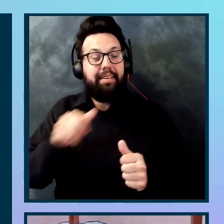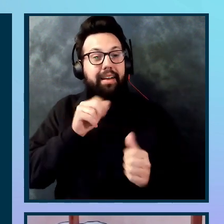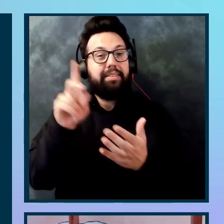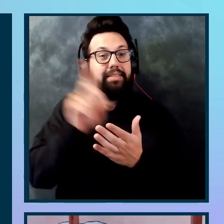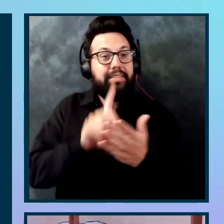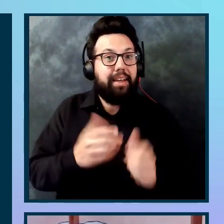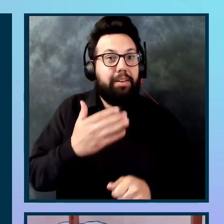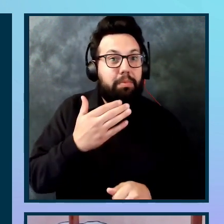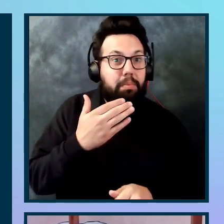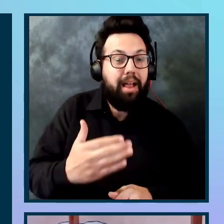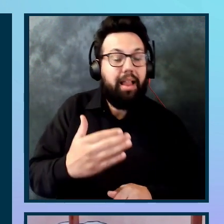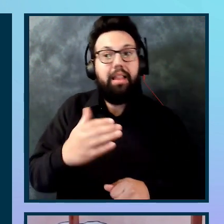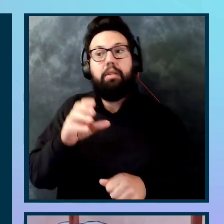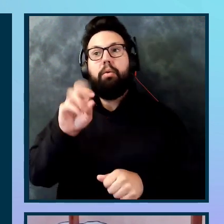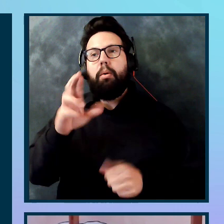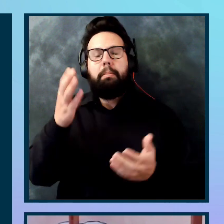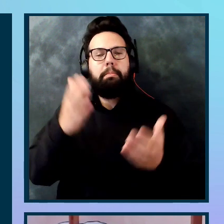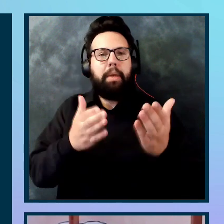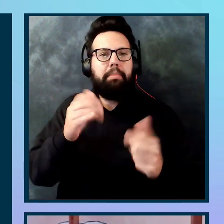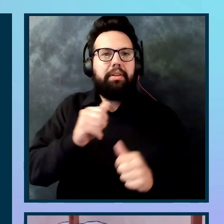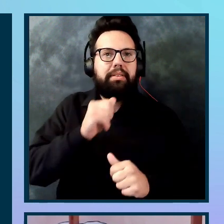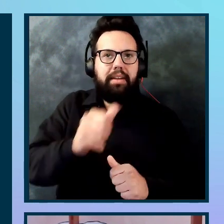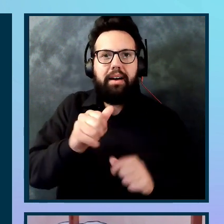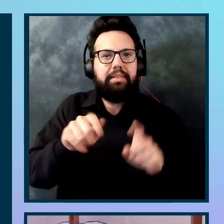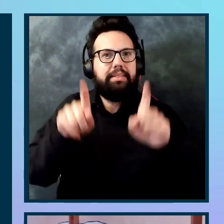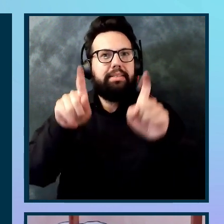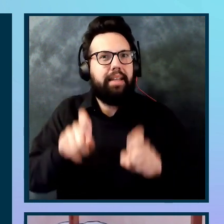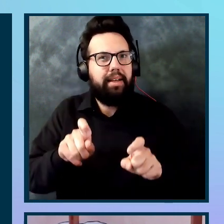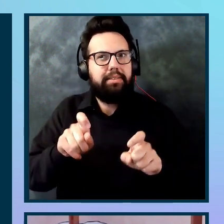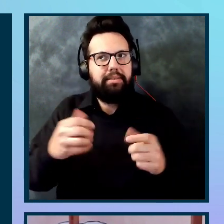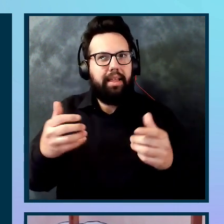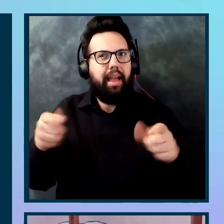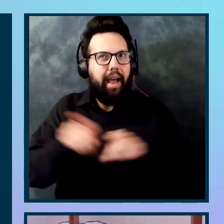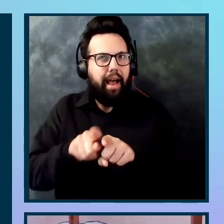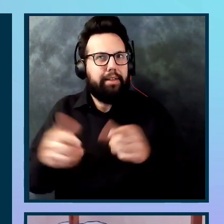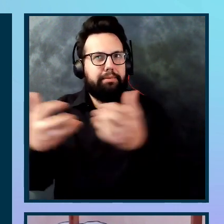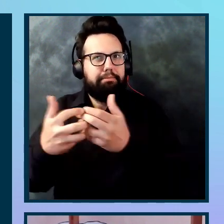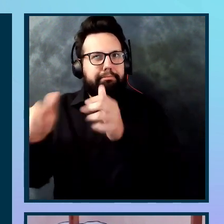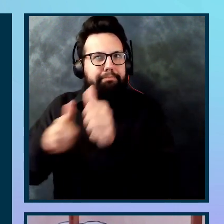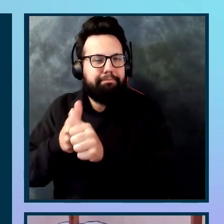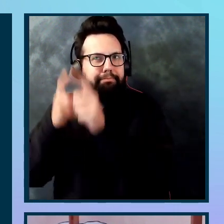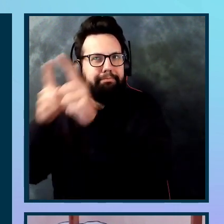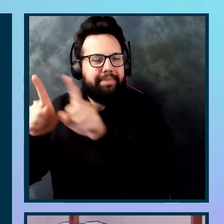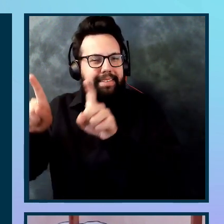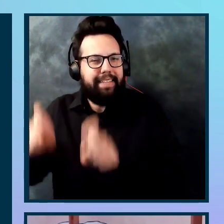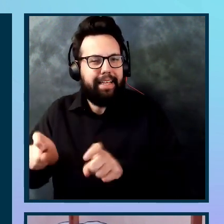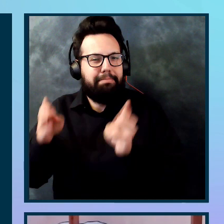might only test a page with the initial page state, and they might forget to, if there's an accordion on the page,